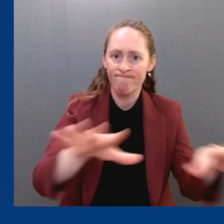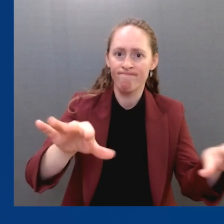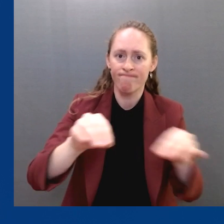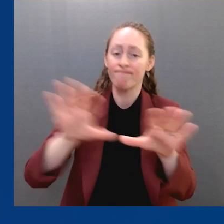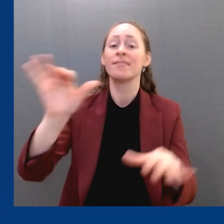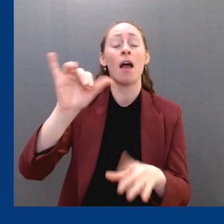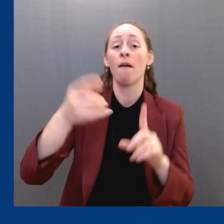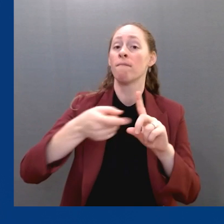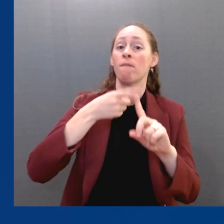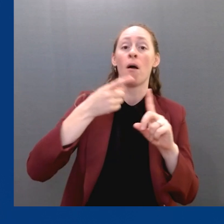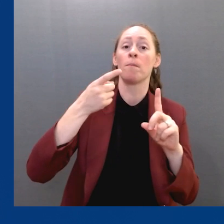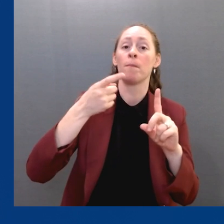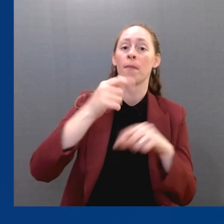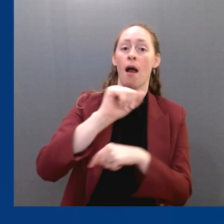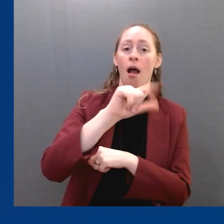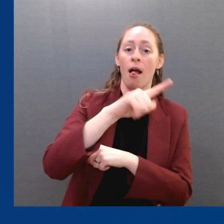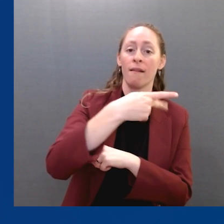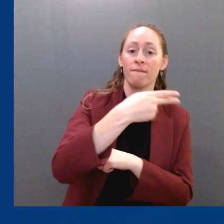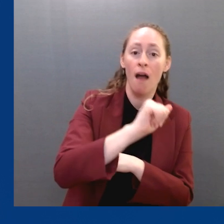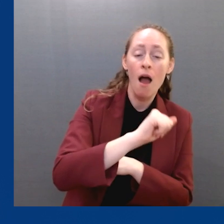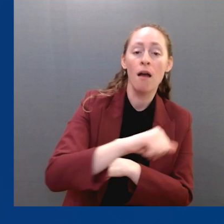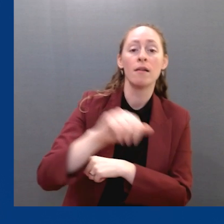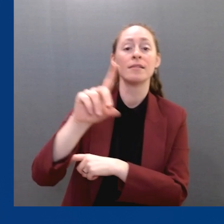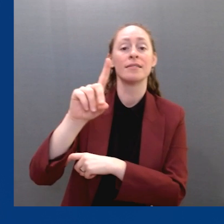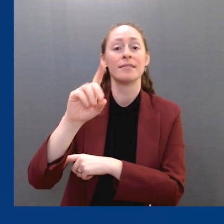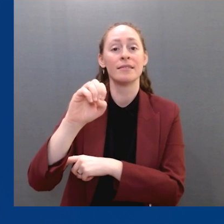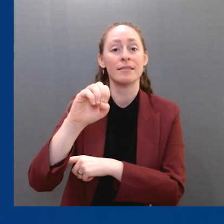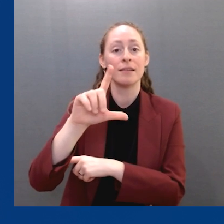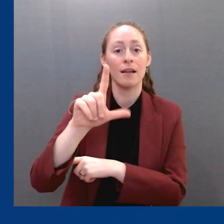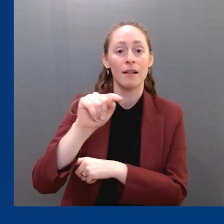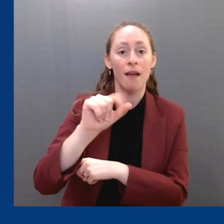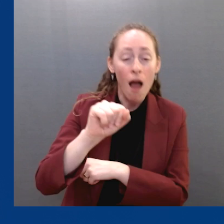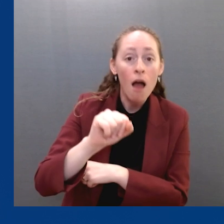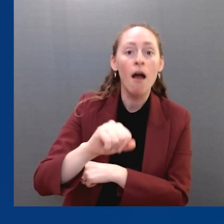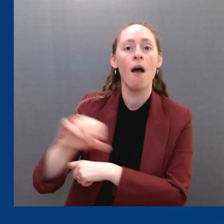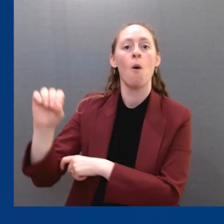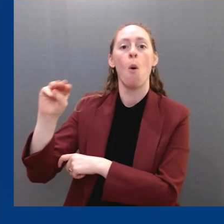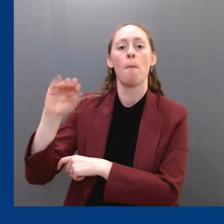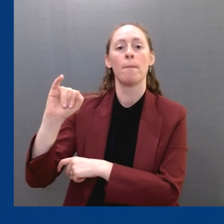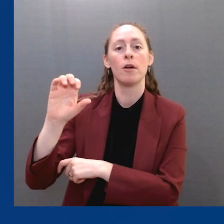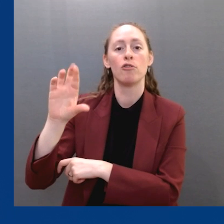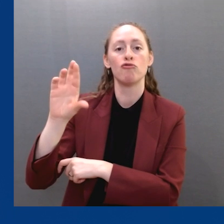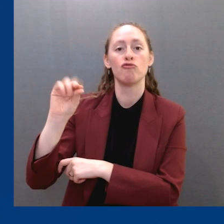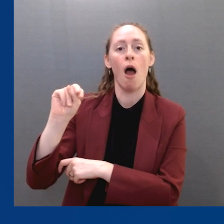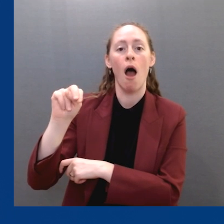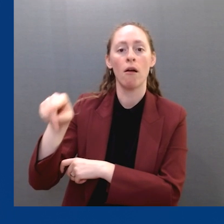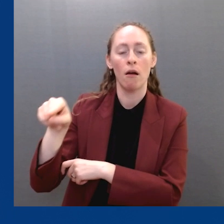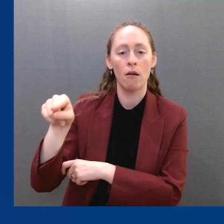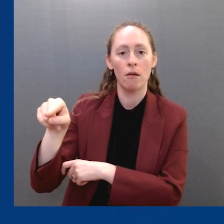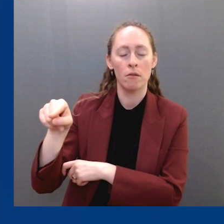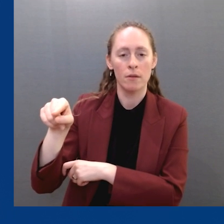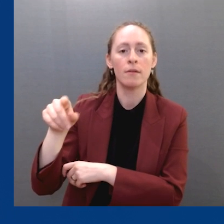And then, as you see on the far right with Omicron, but Omicron as a broad category